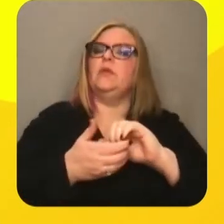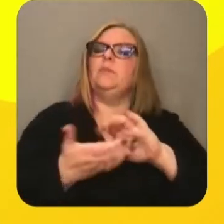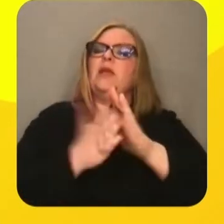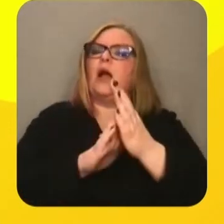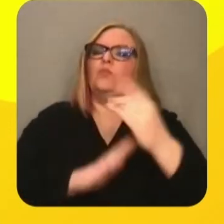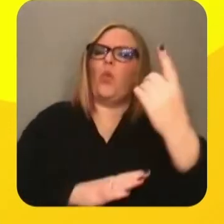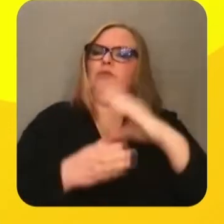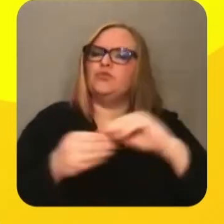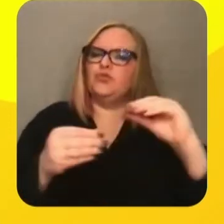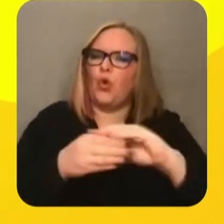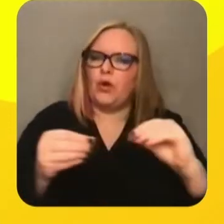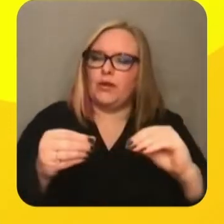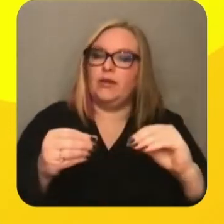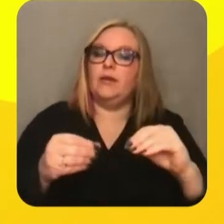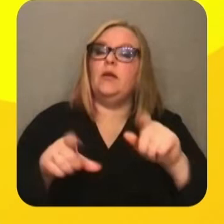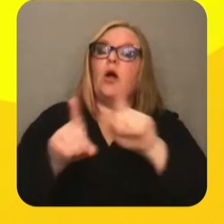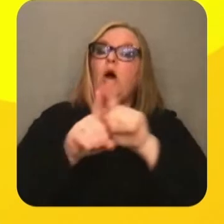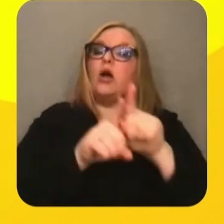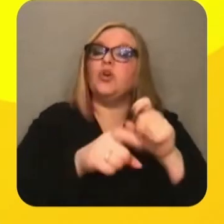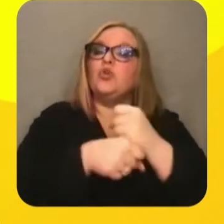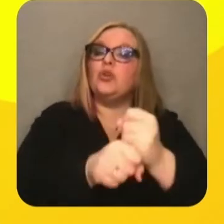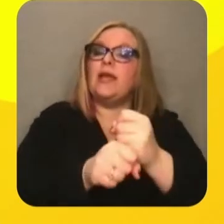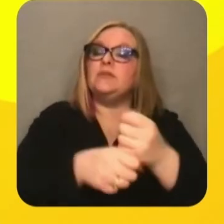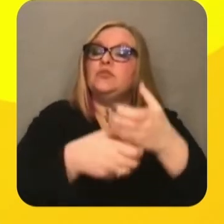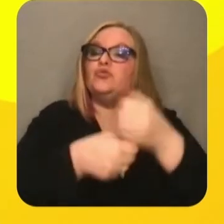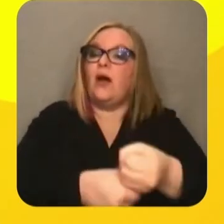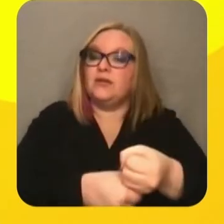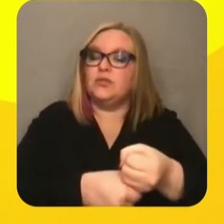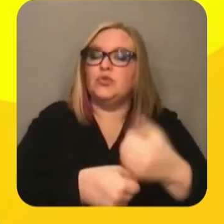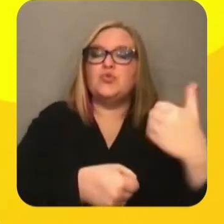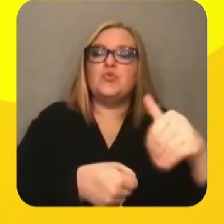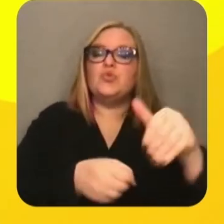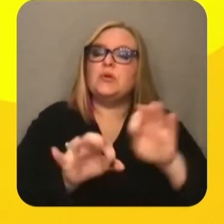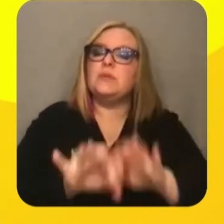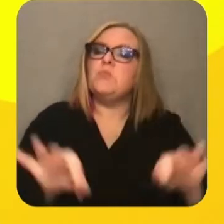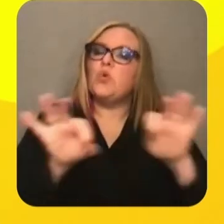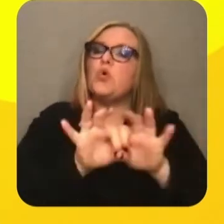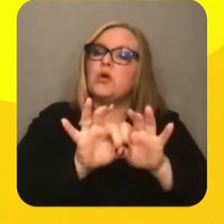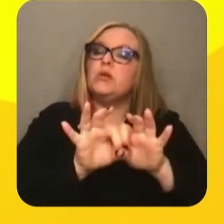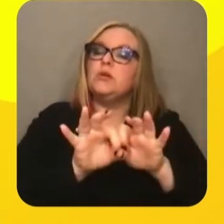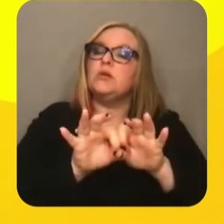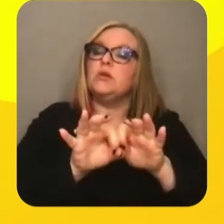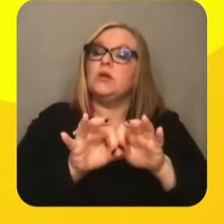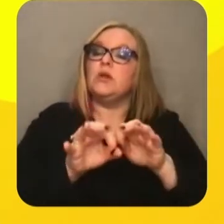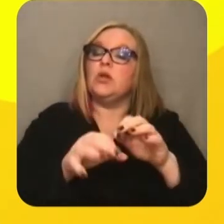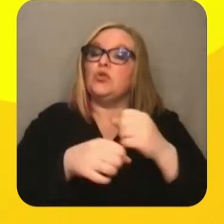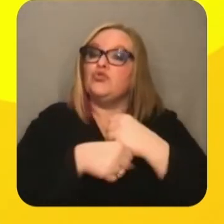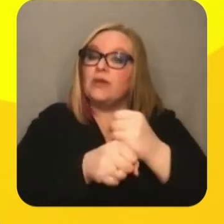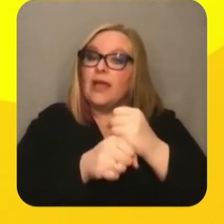it also creates the trust that I think is so critical. It creates a trust and a transparency that allows people to say,